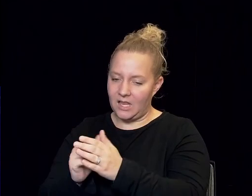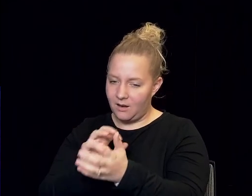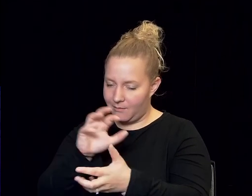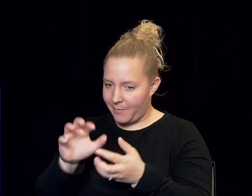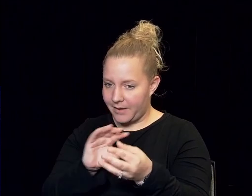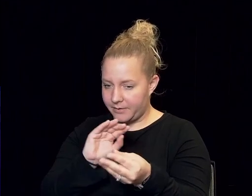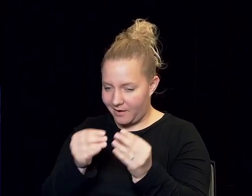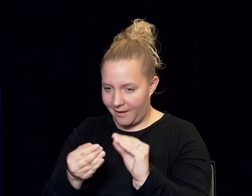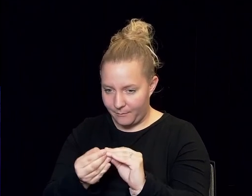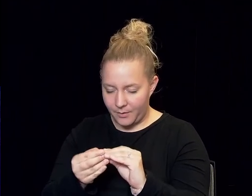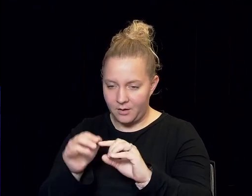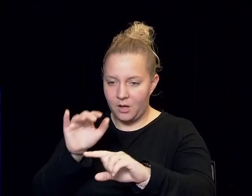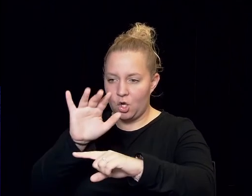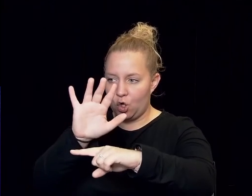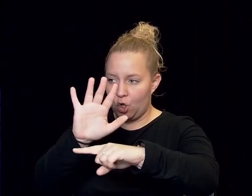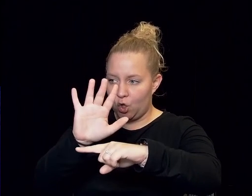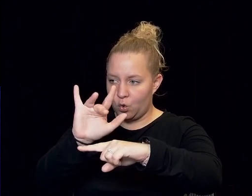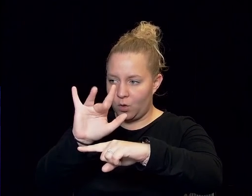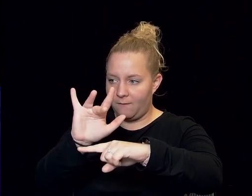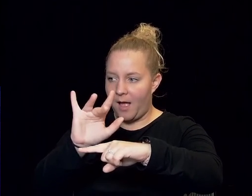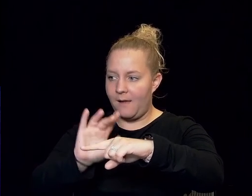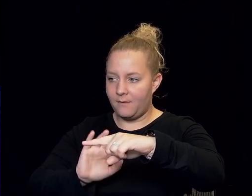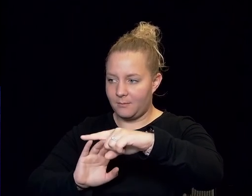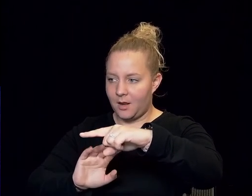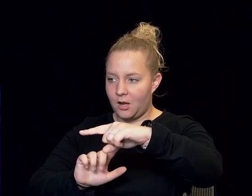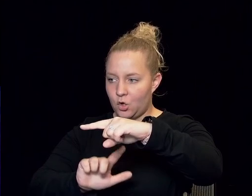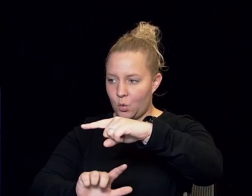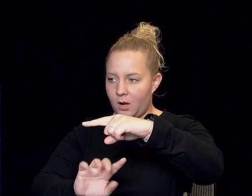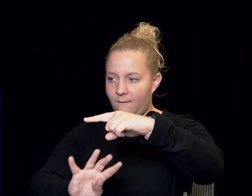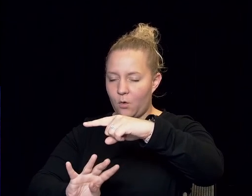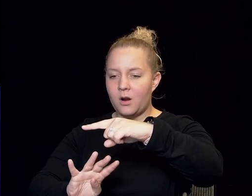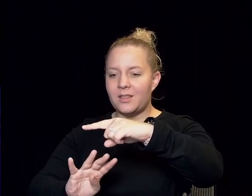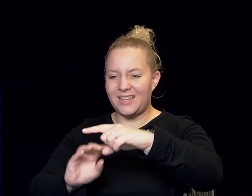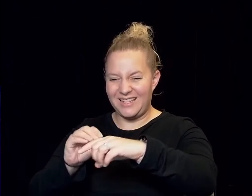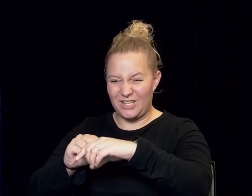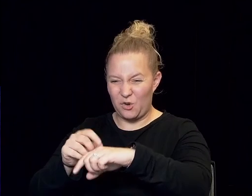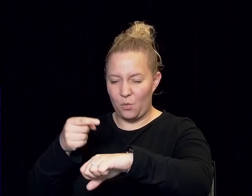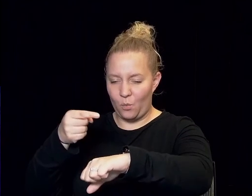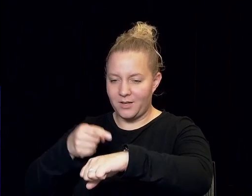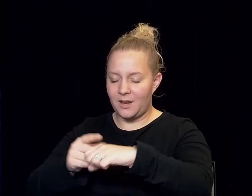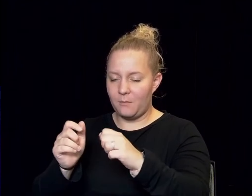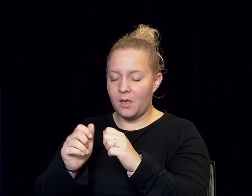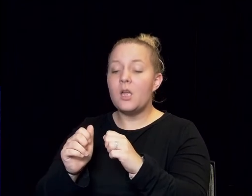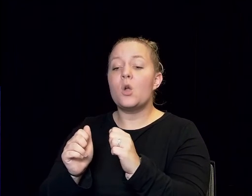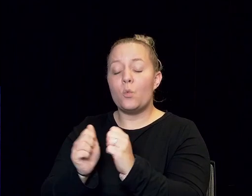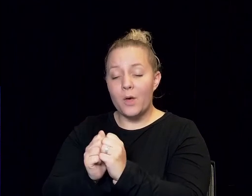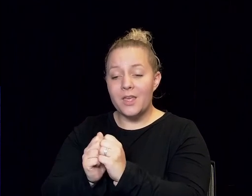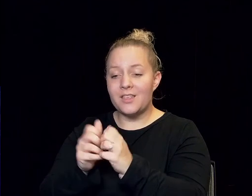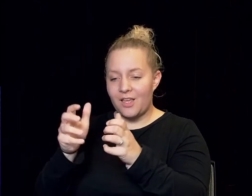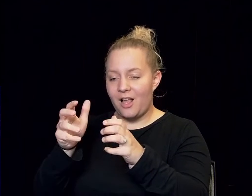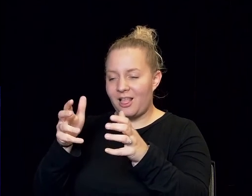I would take 25 divided by 24. It goes in 1 time with a remainder of 1. So, I would also have